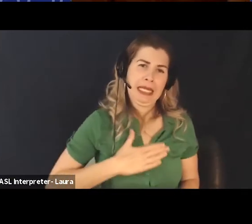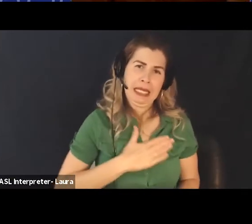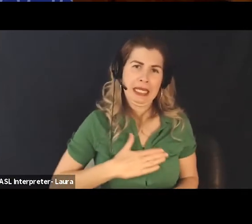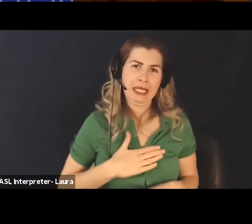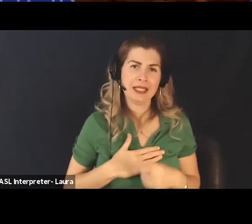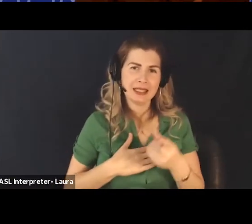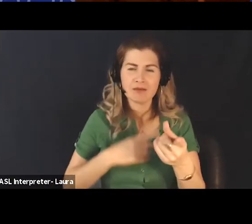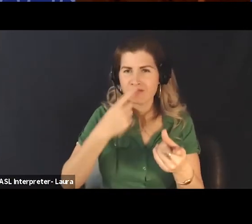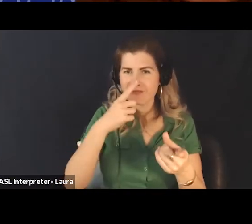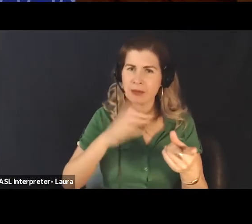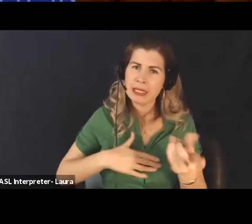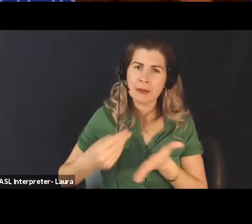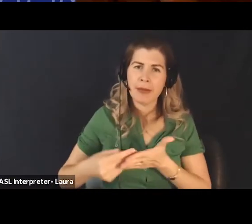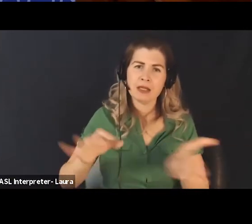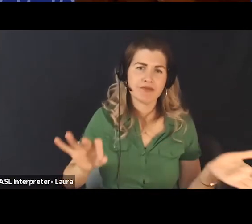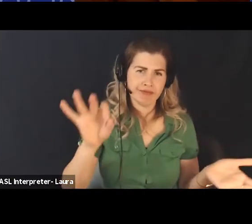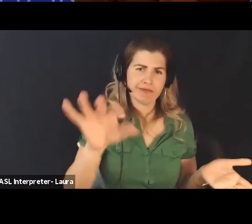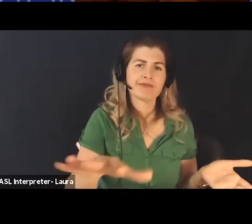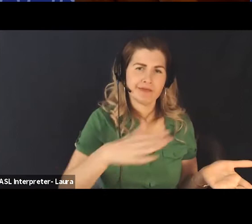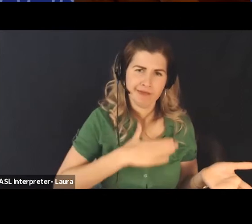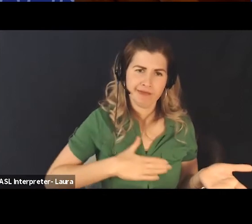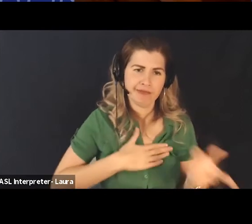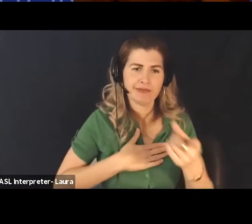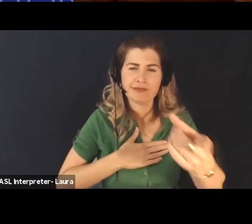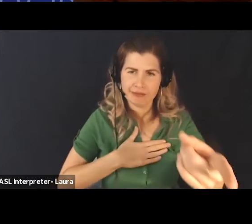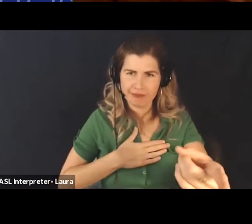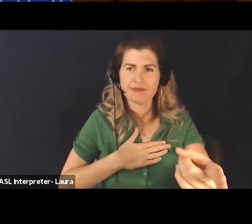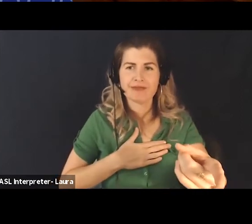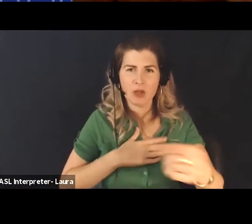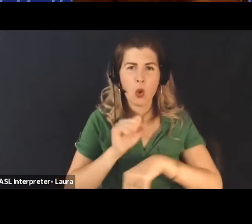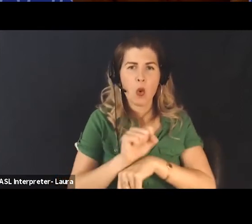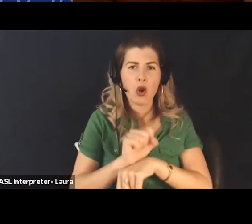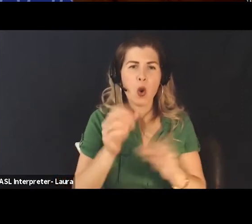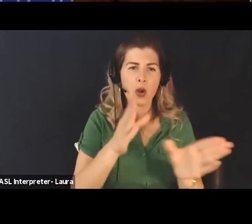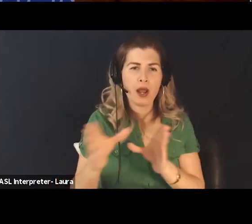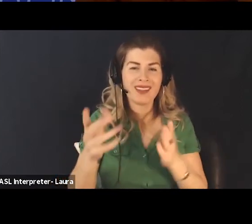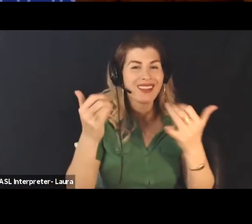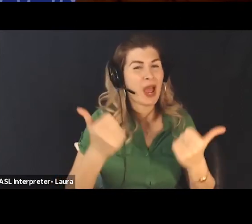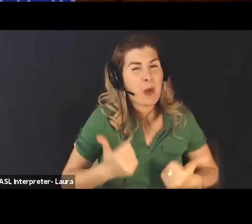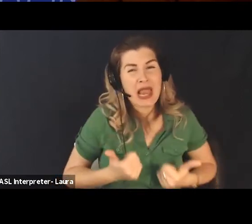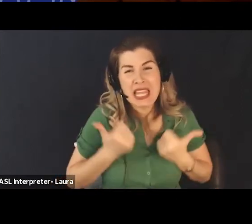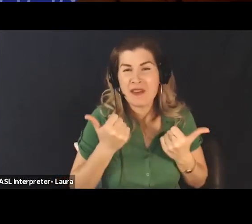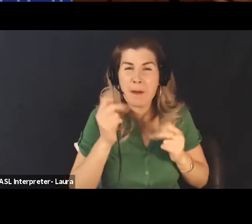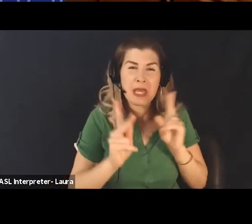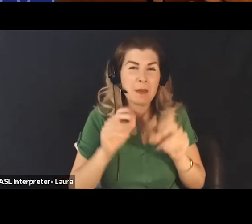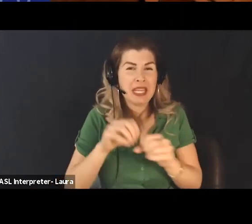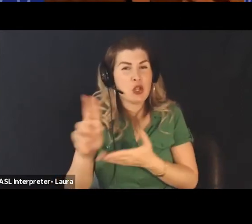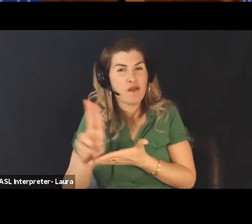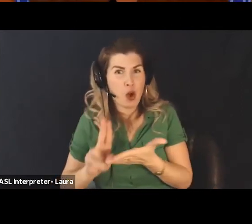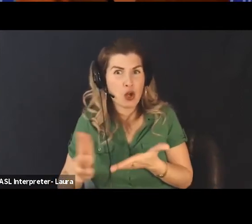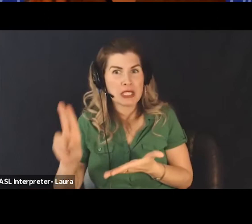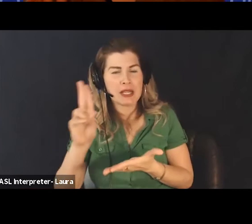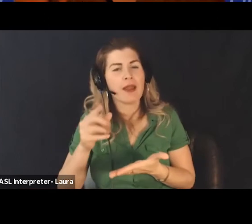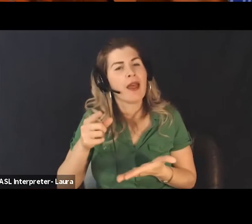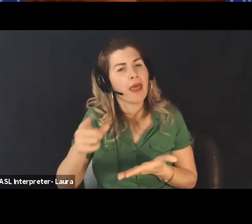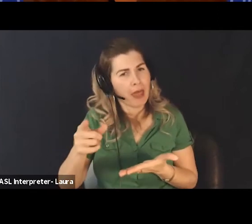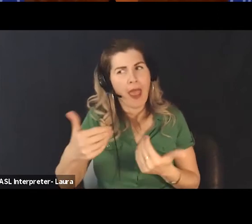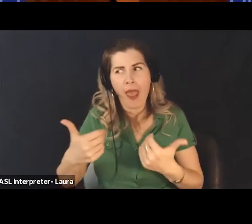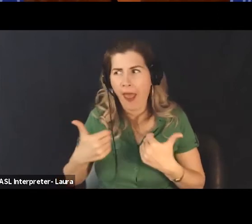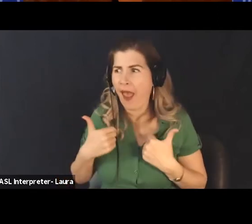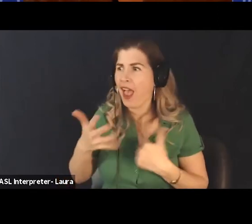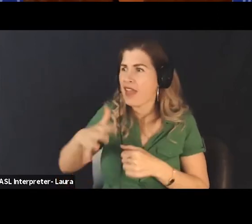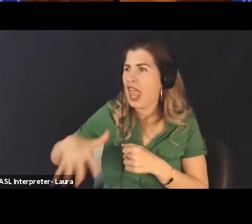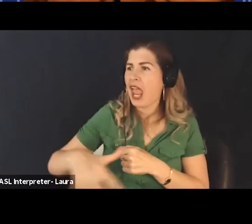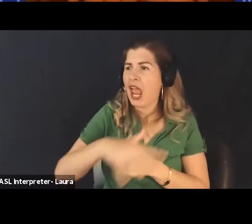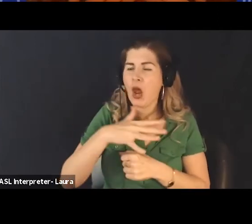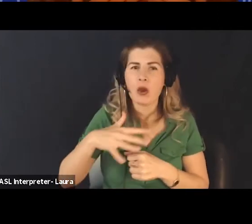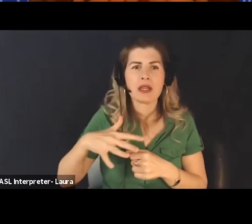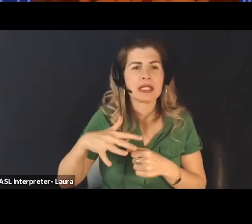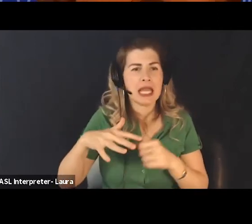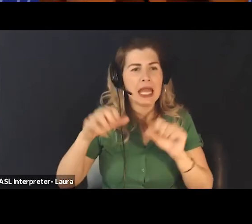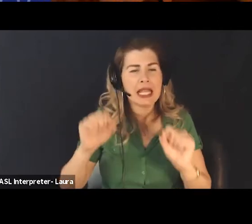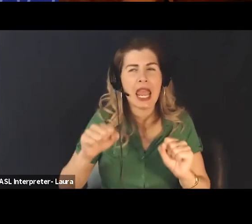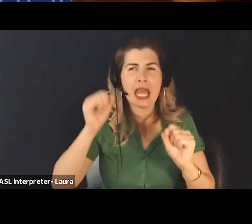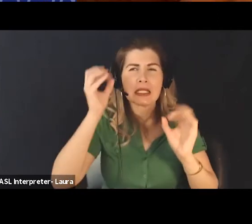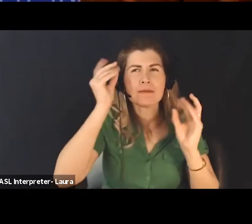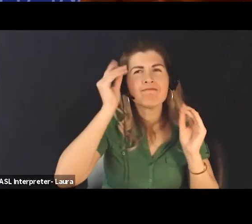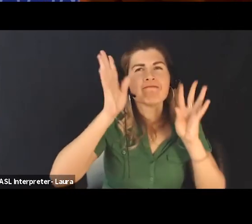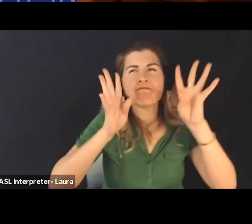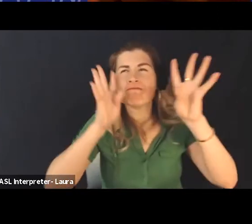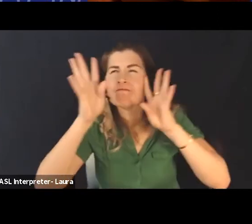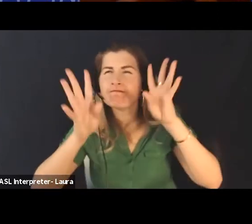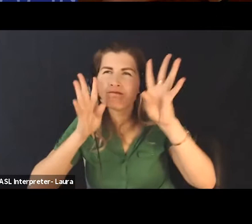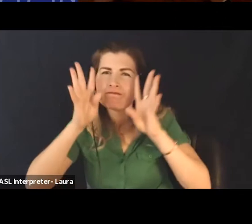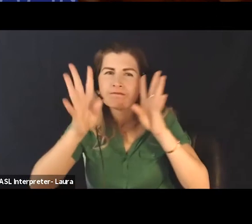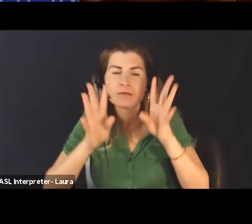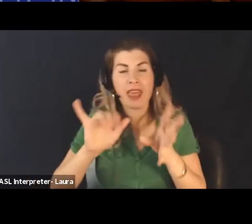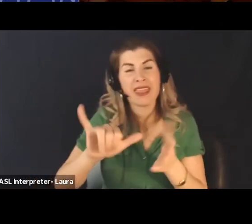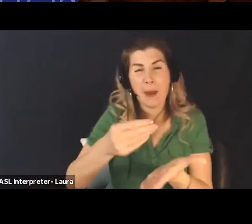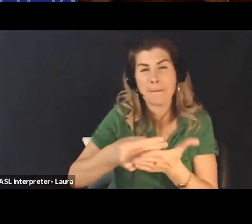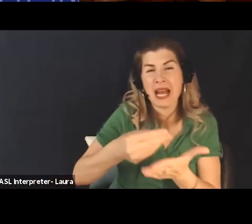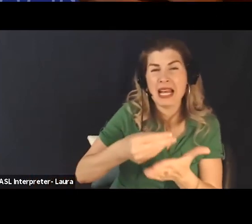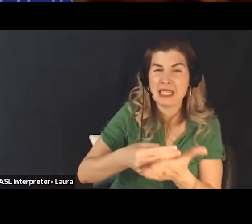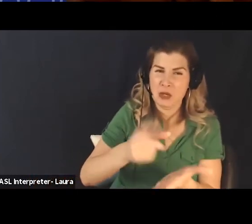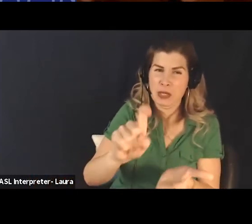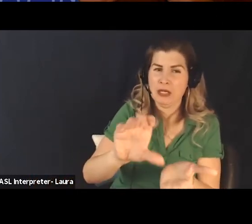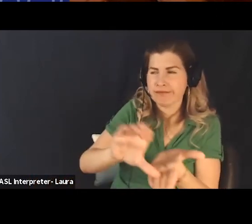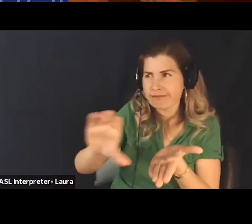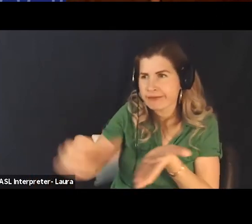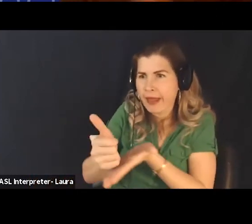I encourage you to please. At this point, just please donate directly to work or organizers. We live in a society where people in universities have the privilege of having spaces to create an imagine, and we need to redistribute that funding to make the